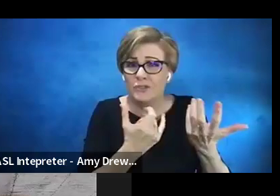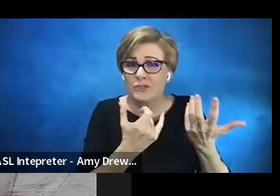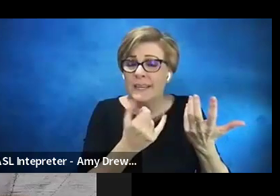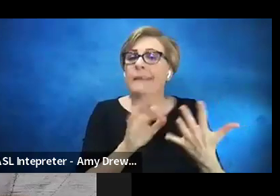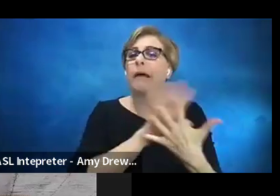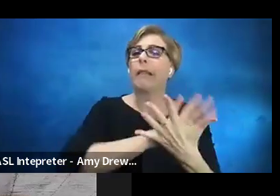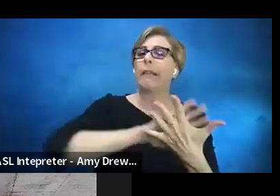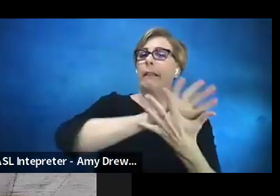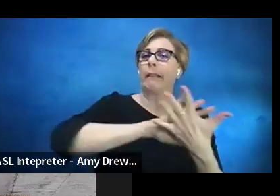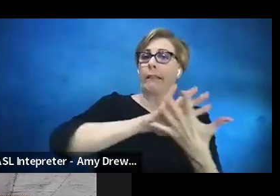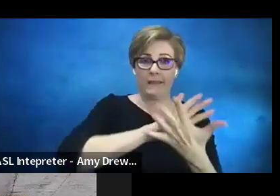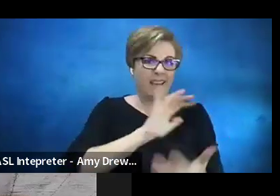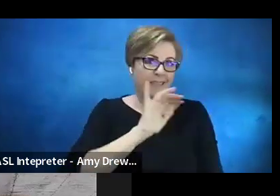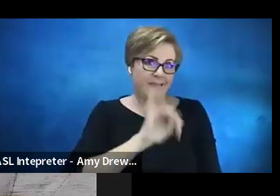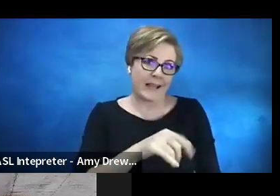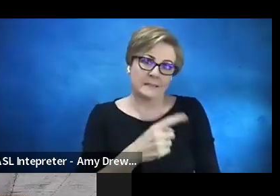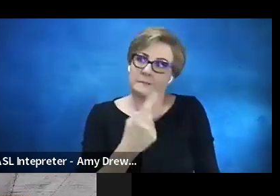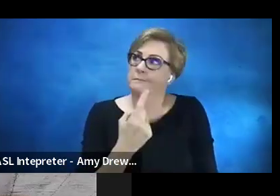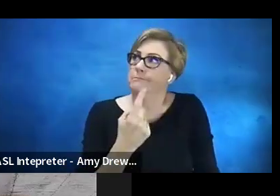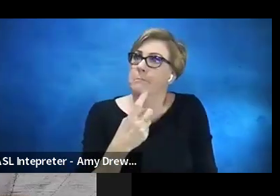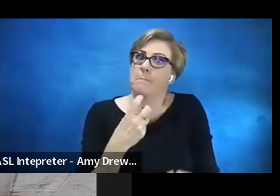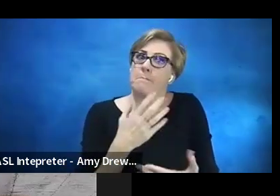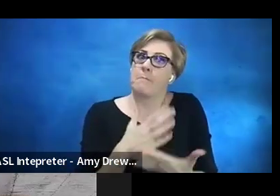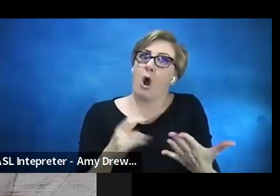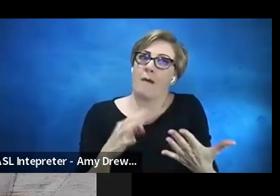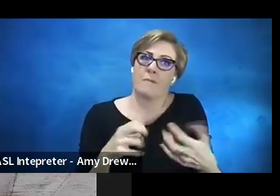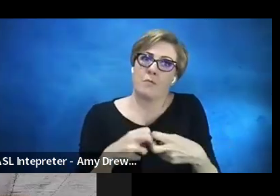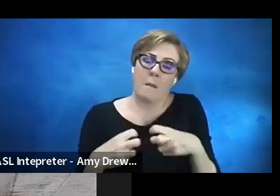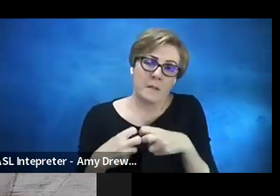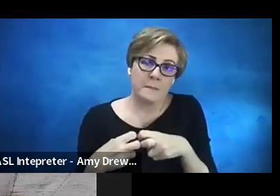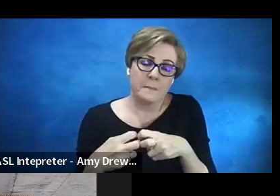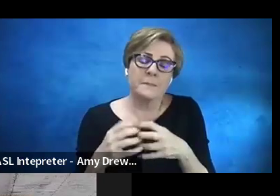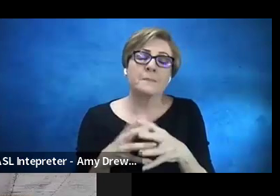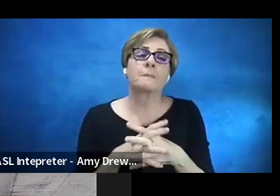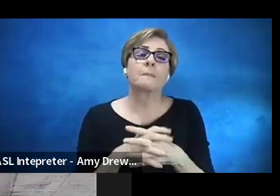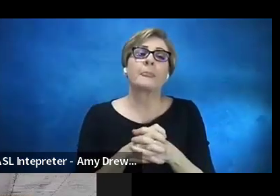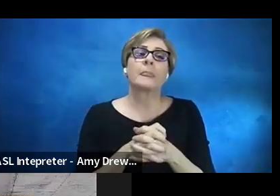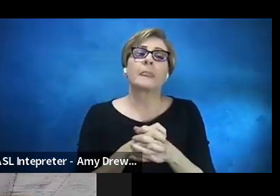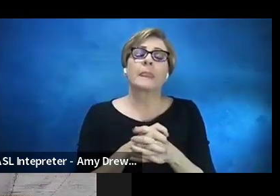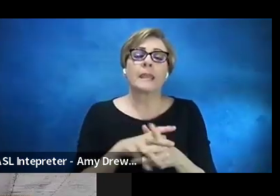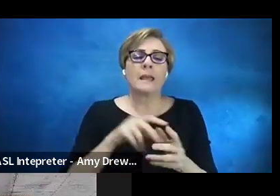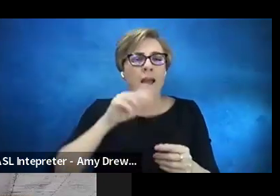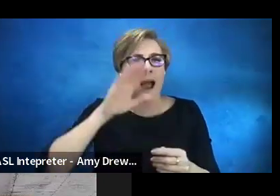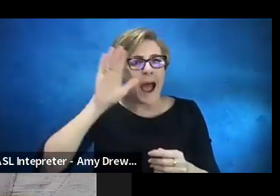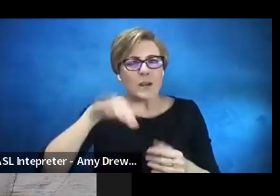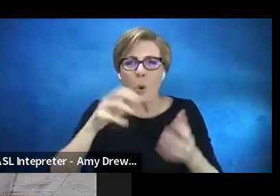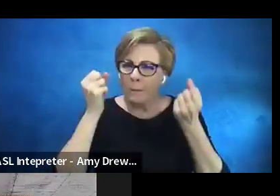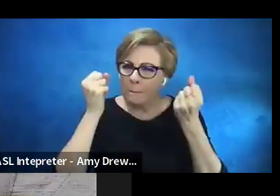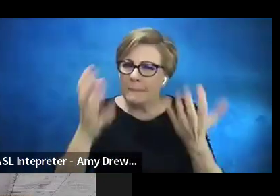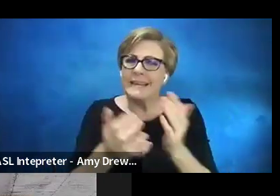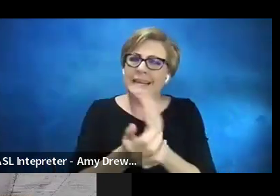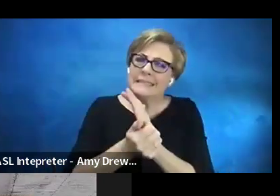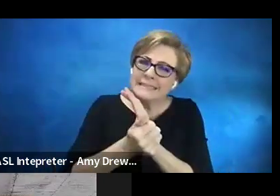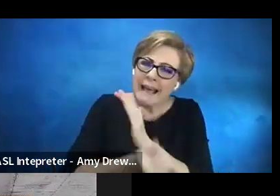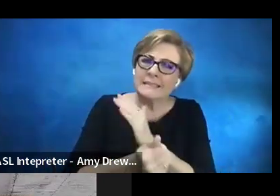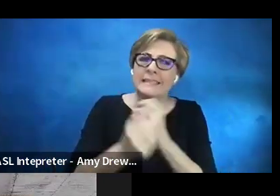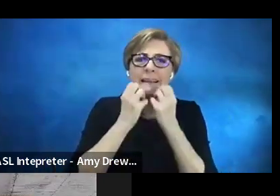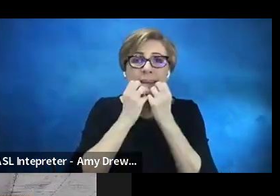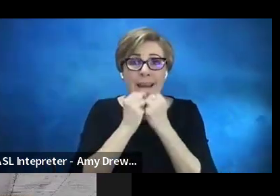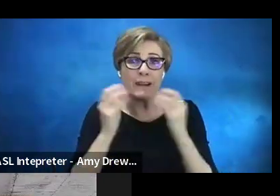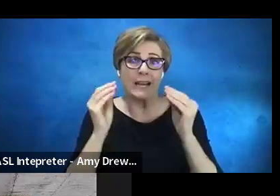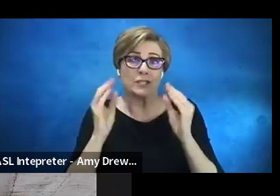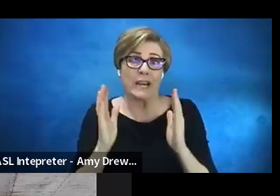There are very much times where people will acknowledge openly not like a race of people. Openly not like someone because they have a disability. But if they don't say that explicitly, where does that lead you to go? So if theoretically, I were to run a school district and I did not like that there were disabled students in my school district. If I were to systemicically funnel them out but not call them out for it, not explicitly say like they did in my case, we